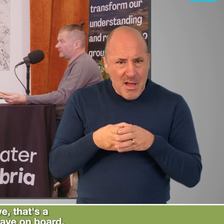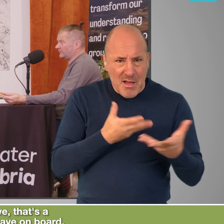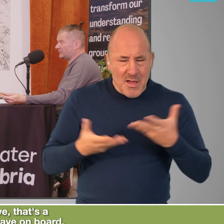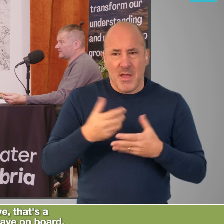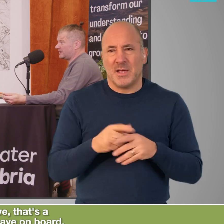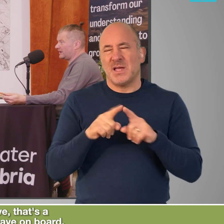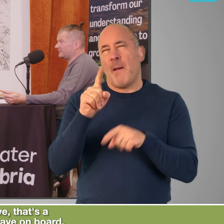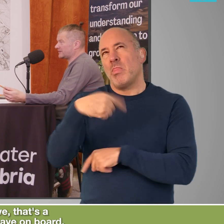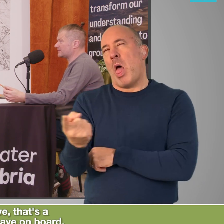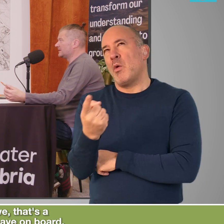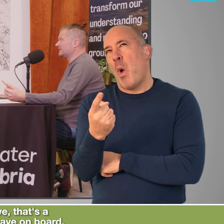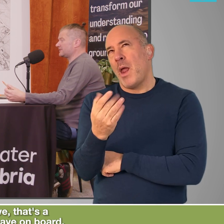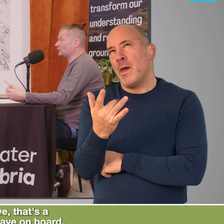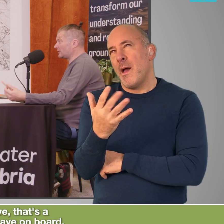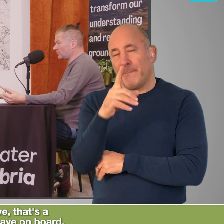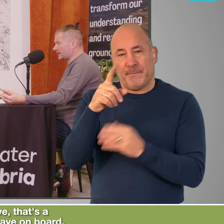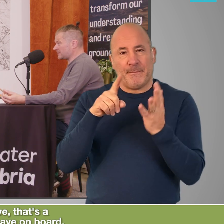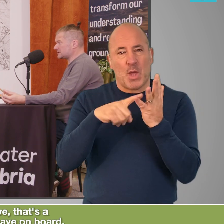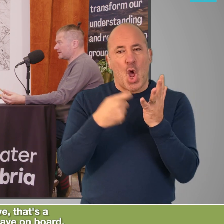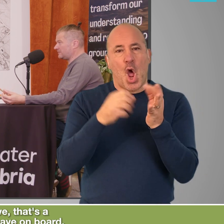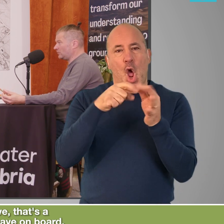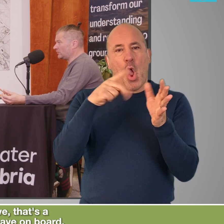authorities they have, that's a great organisation to have on board.